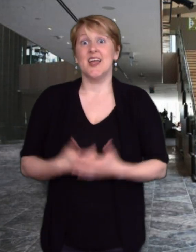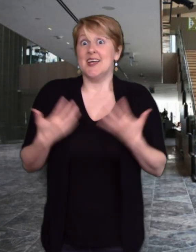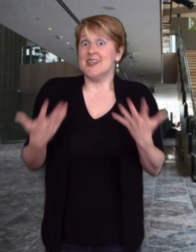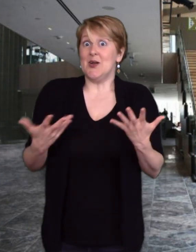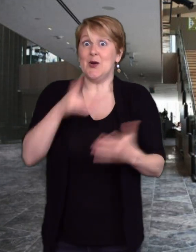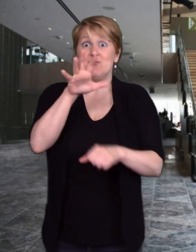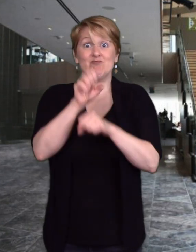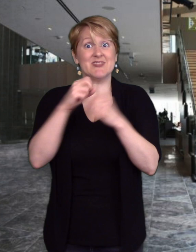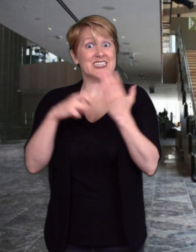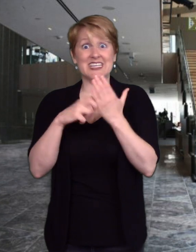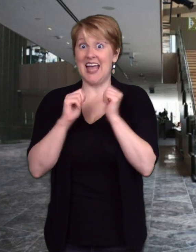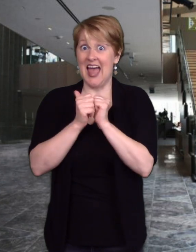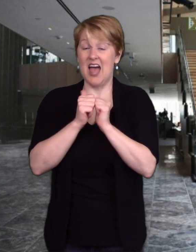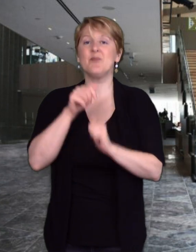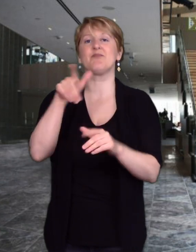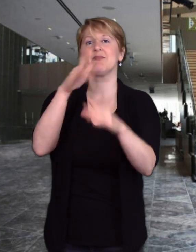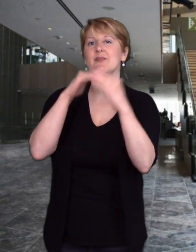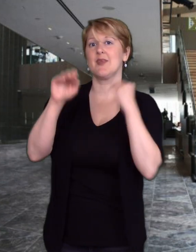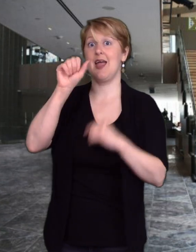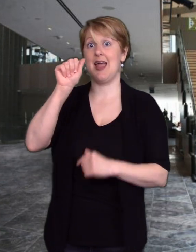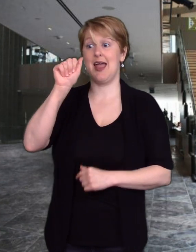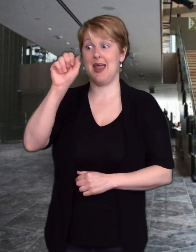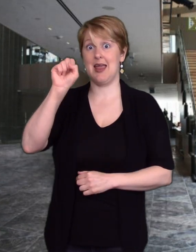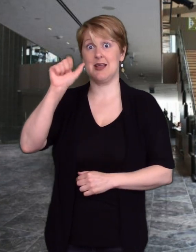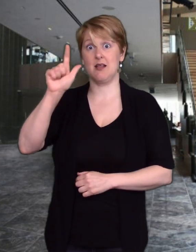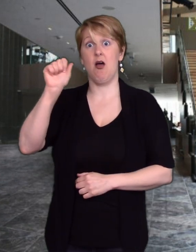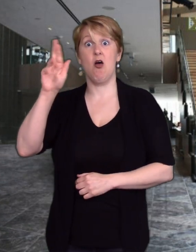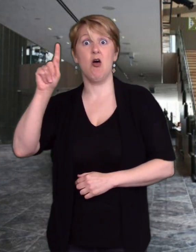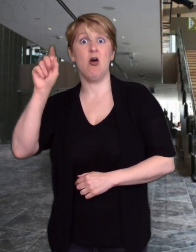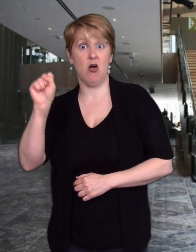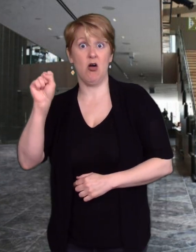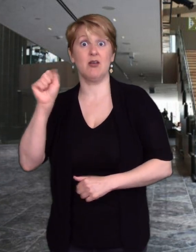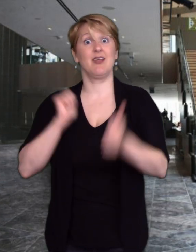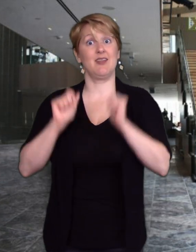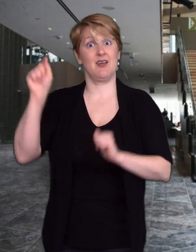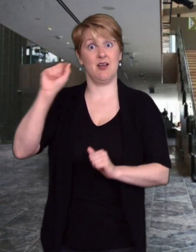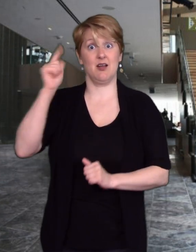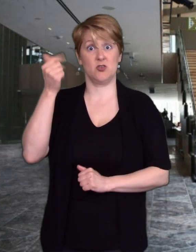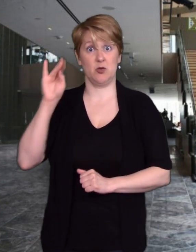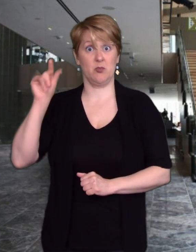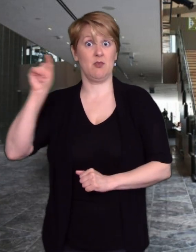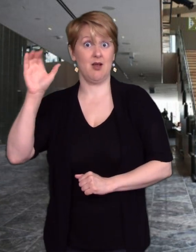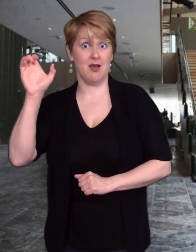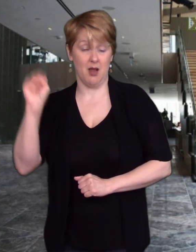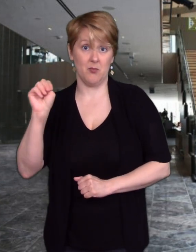To reserve tickets, please email to ASLartstheatre@gmail.com